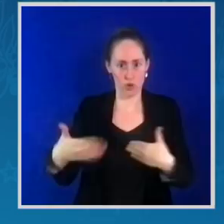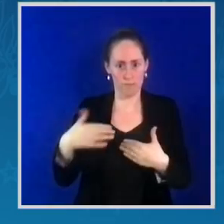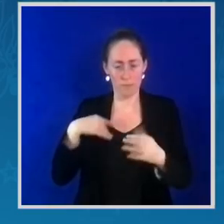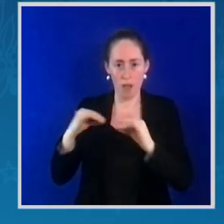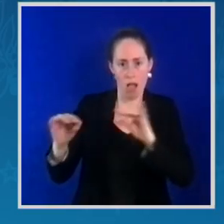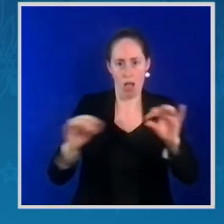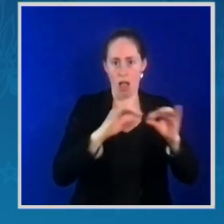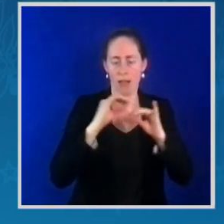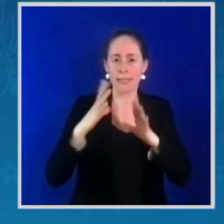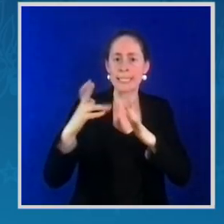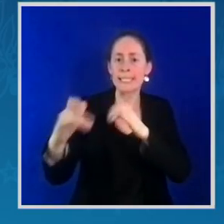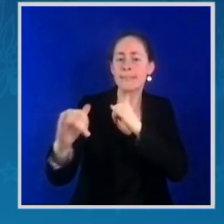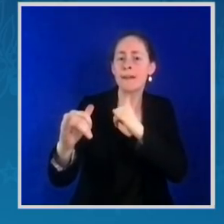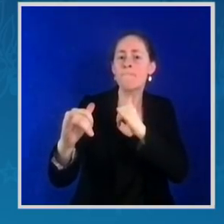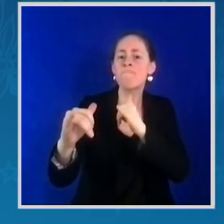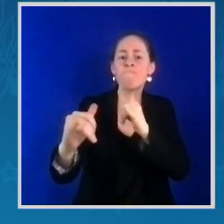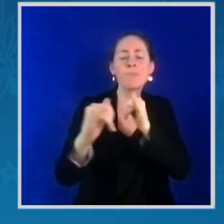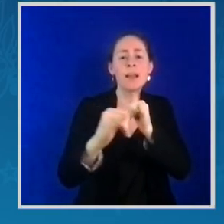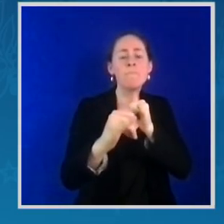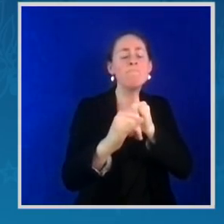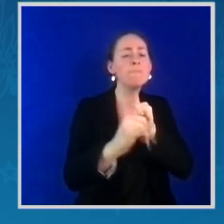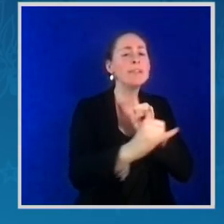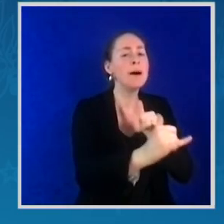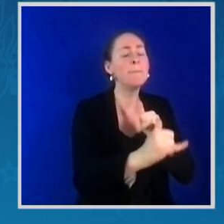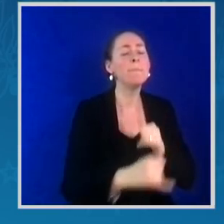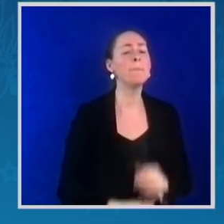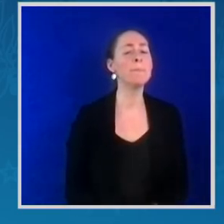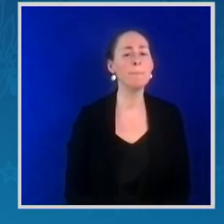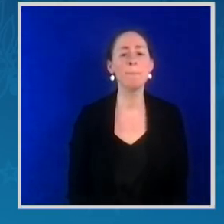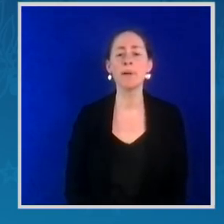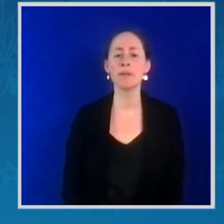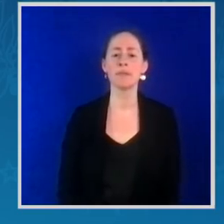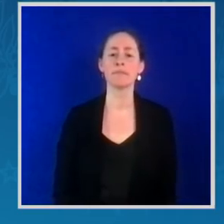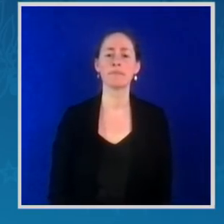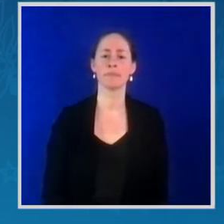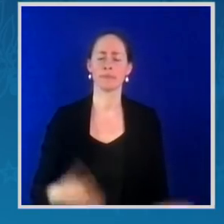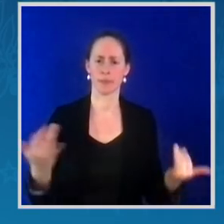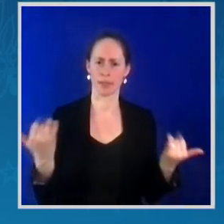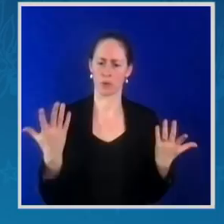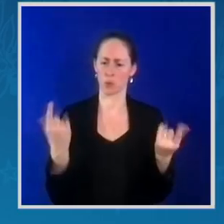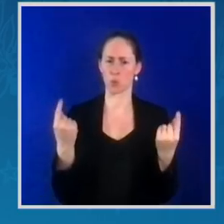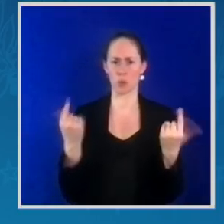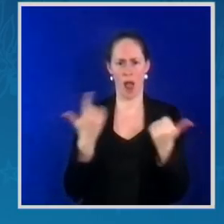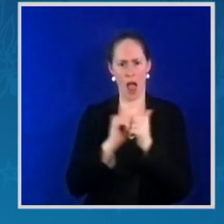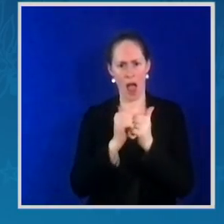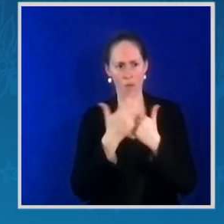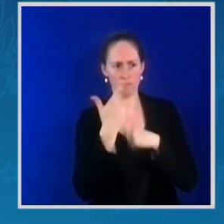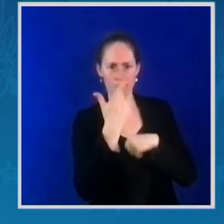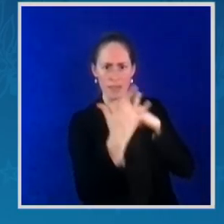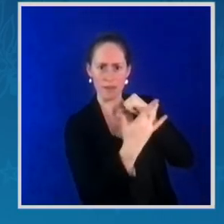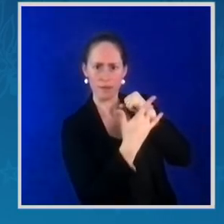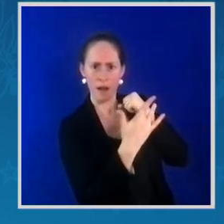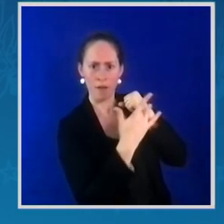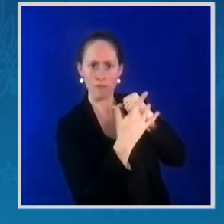and what we can do to also use technology to get direct relationships with these women